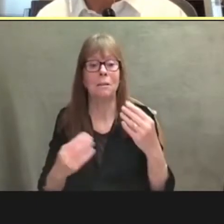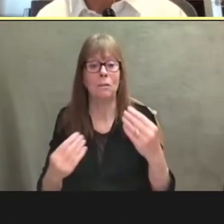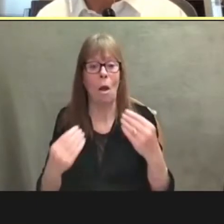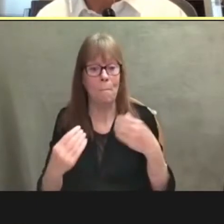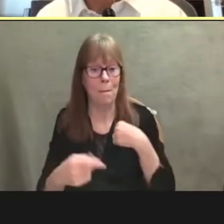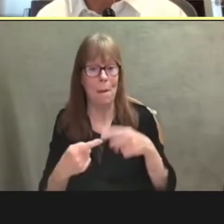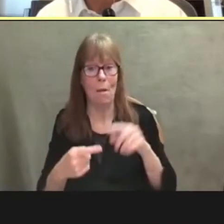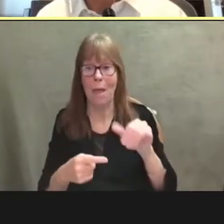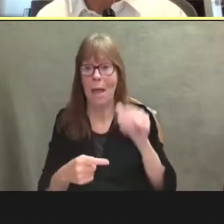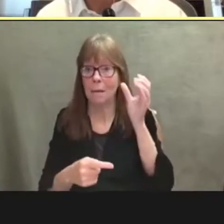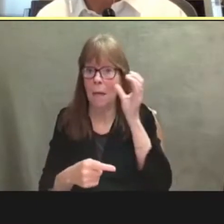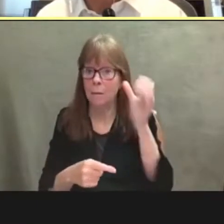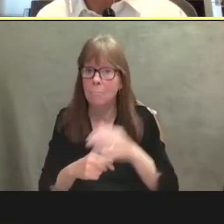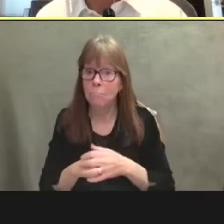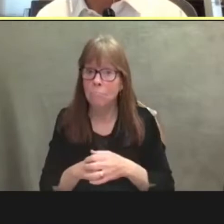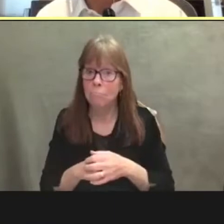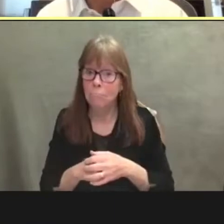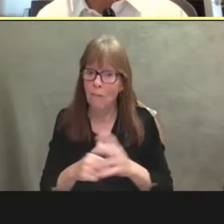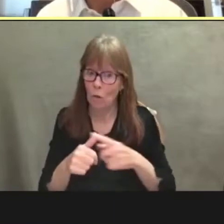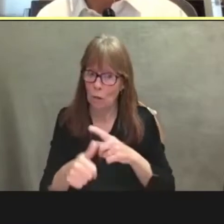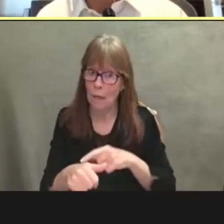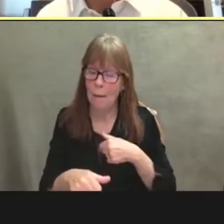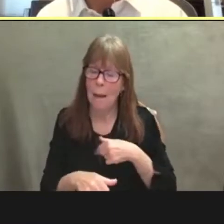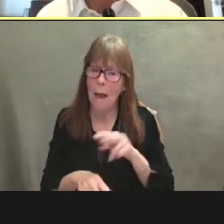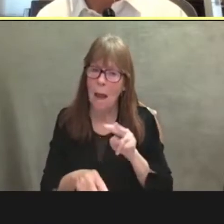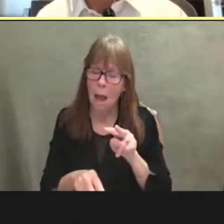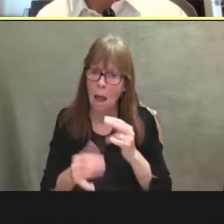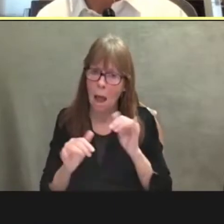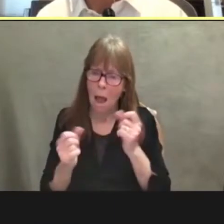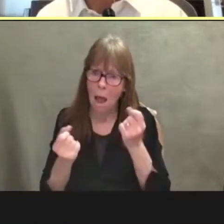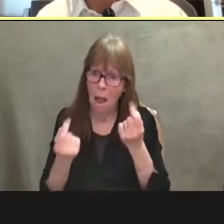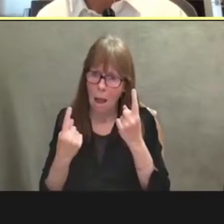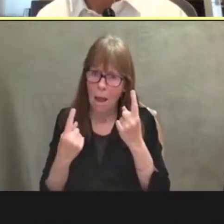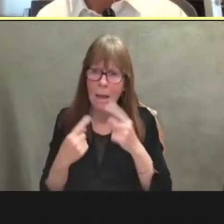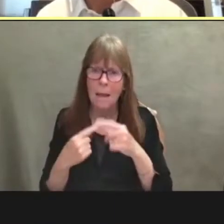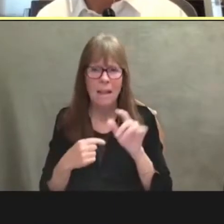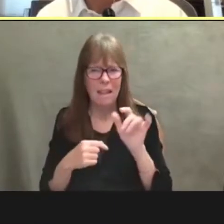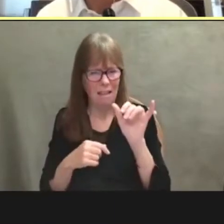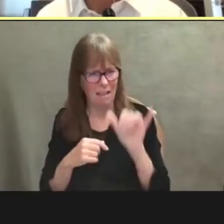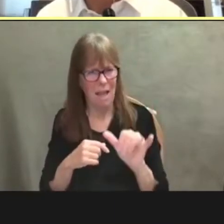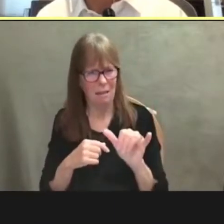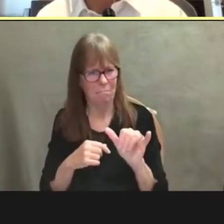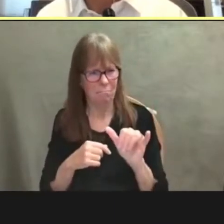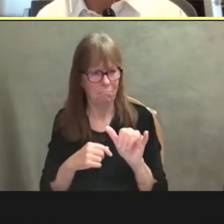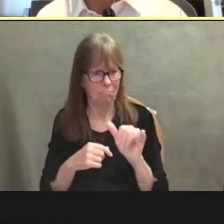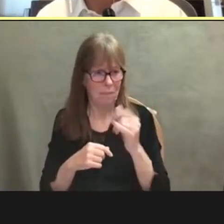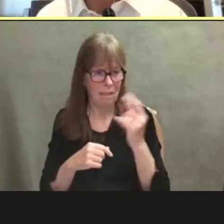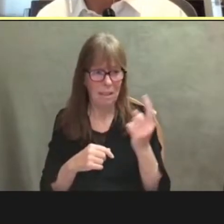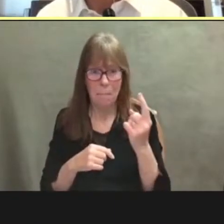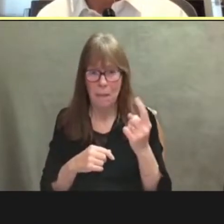time. And I think that it really is something to live by.